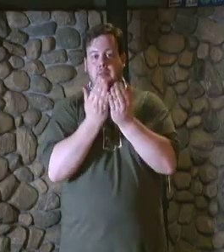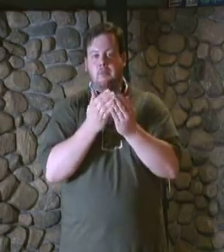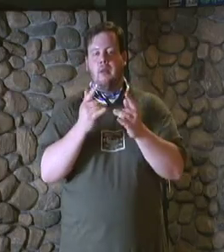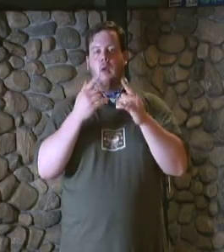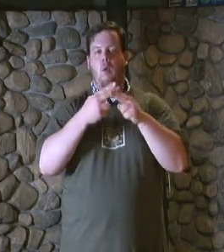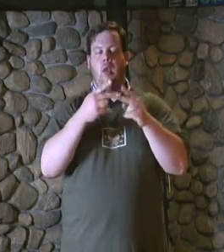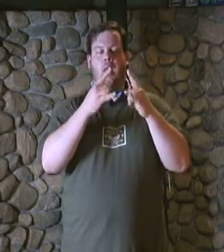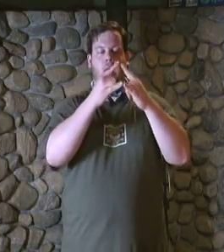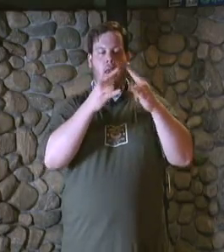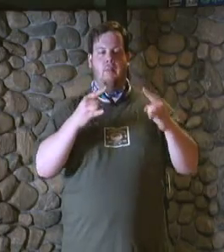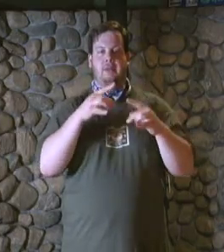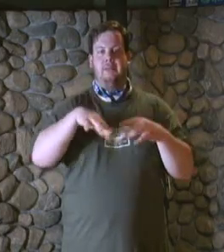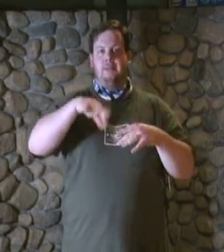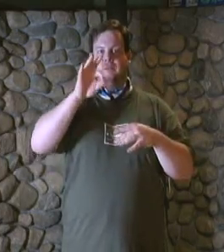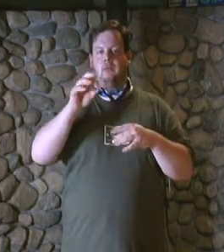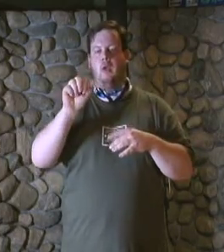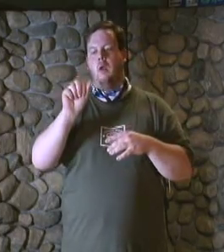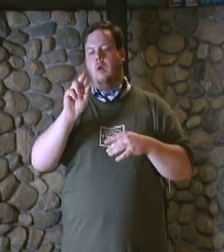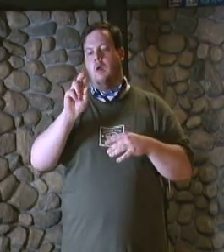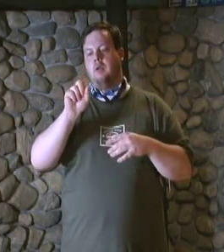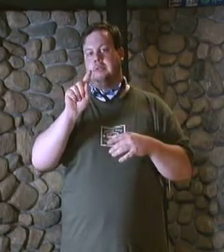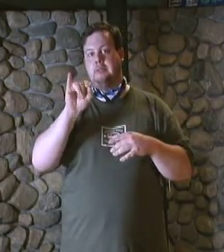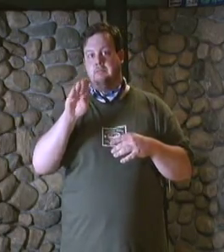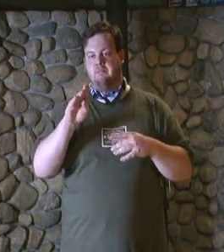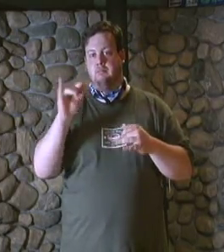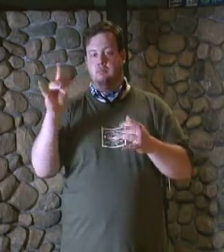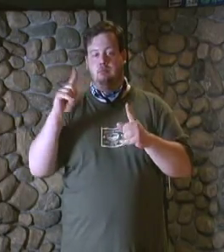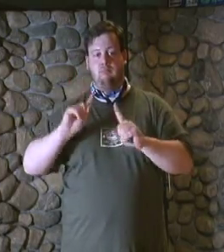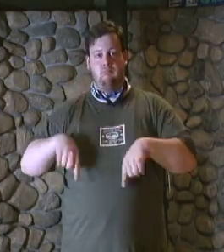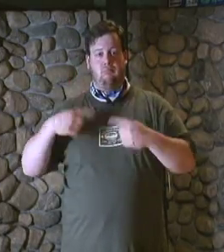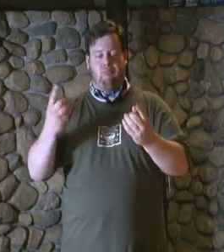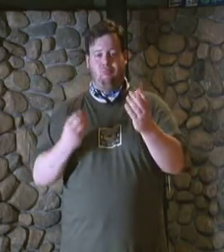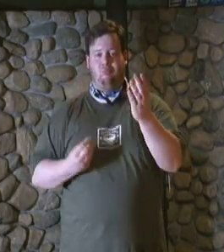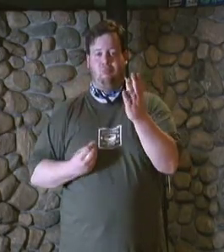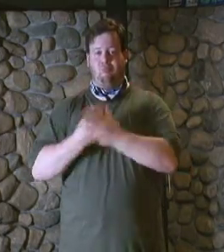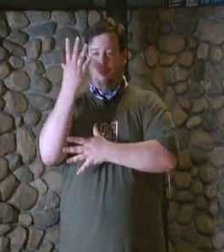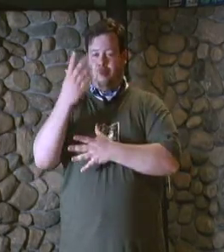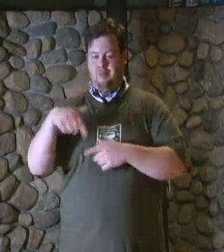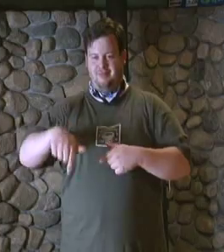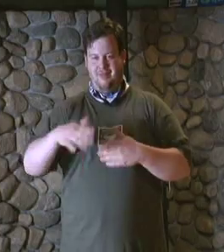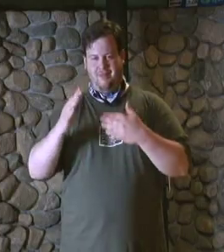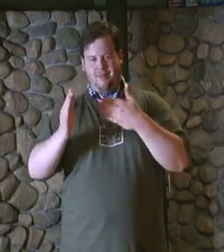and a program for people with autism called Camp Discovery.